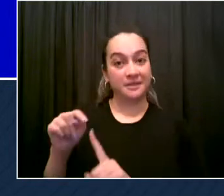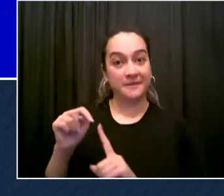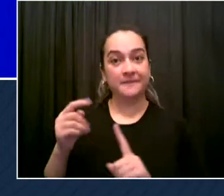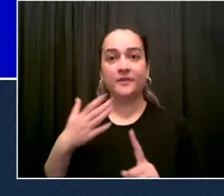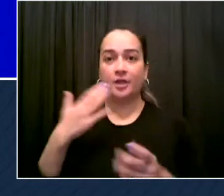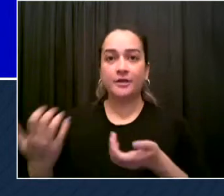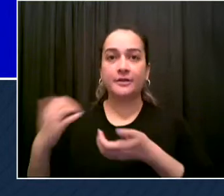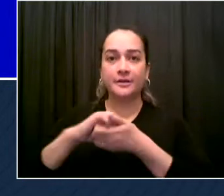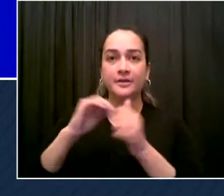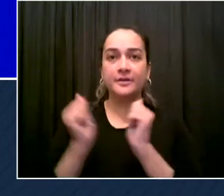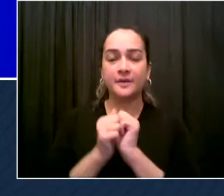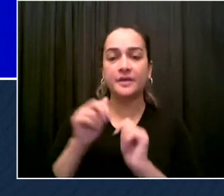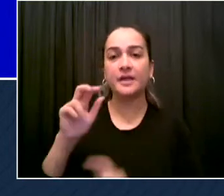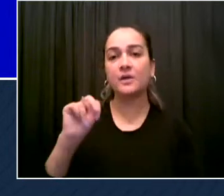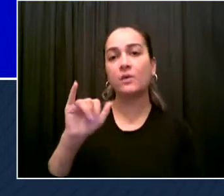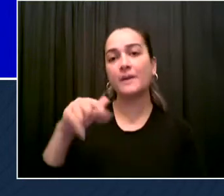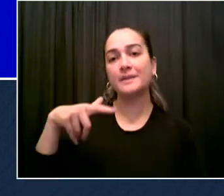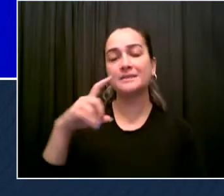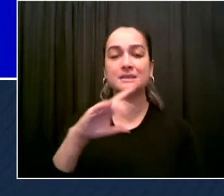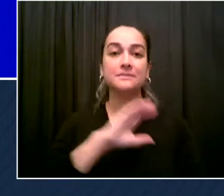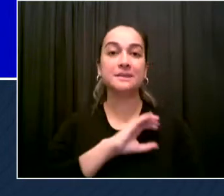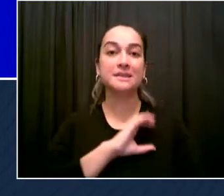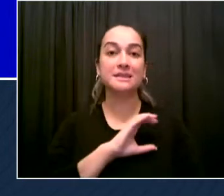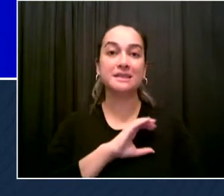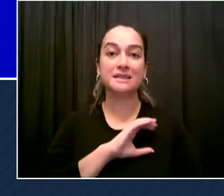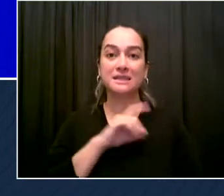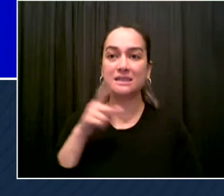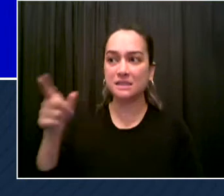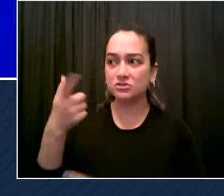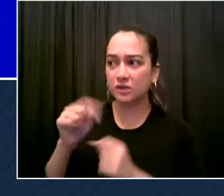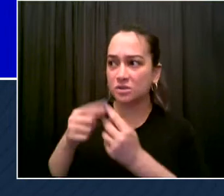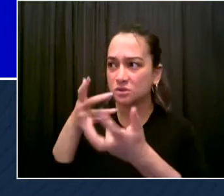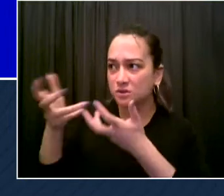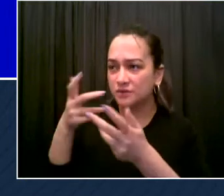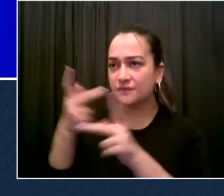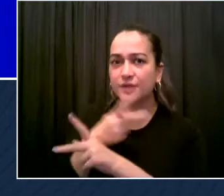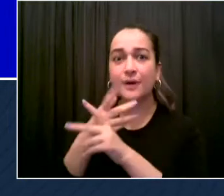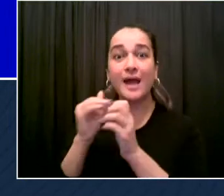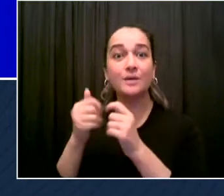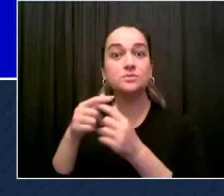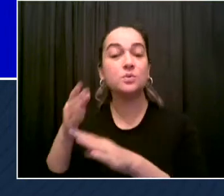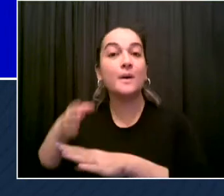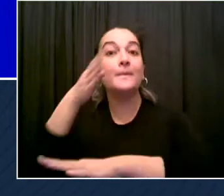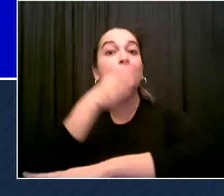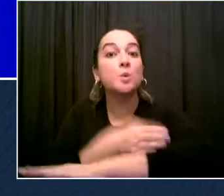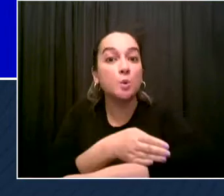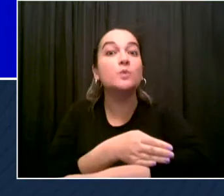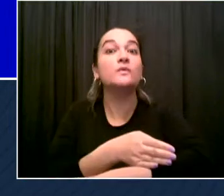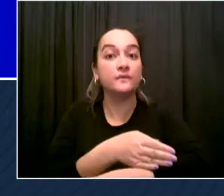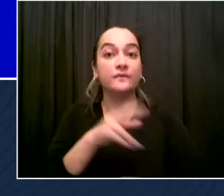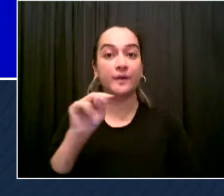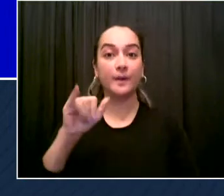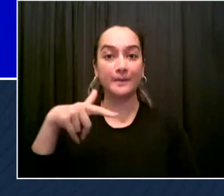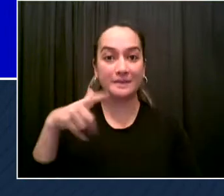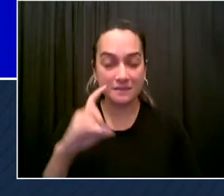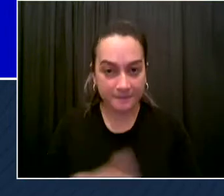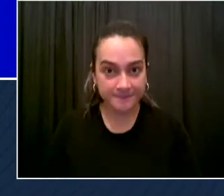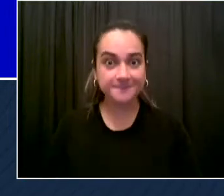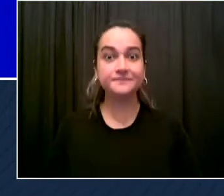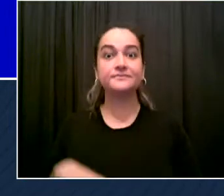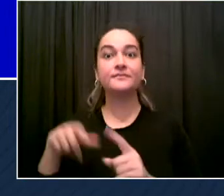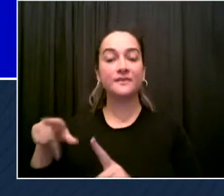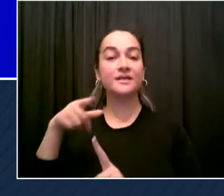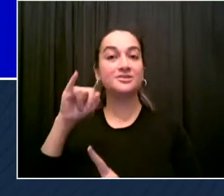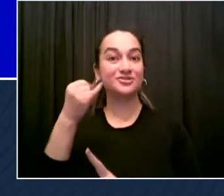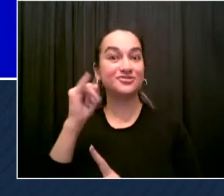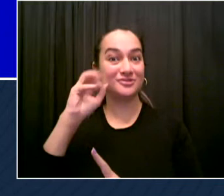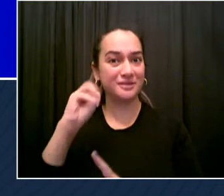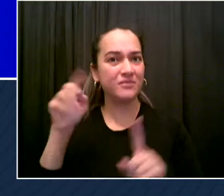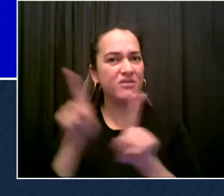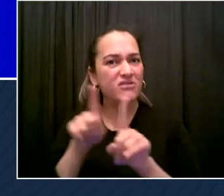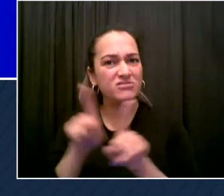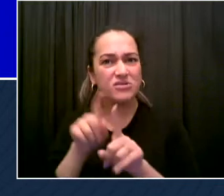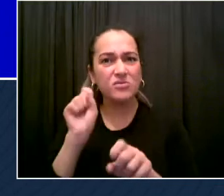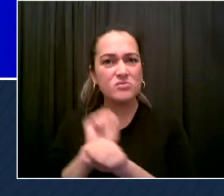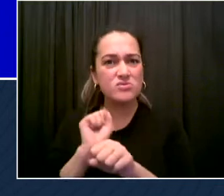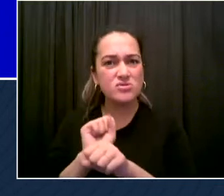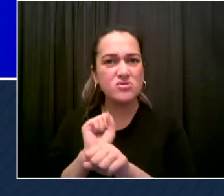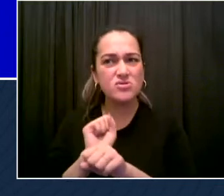OUR PIOLCE